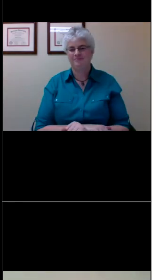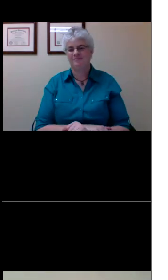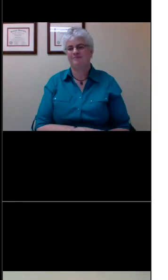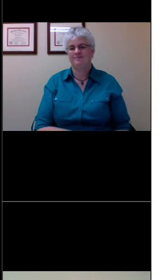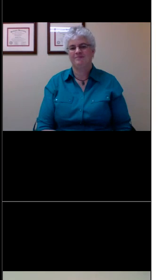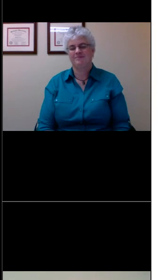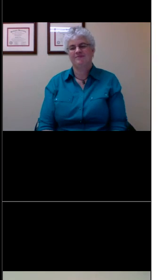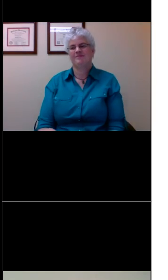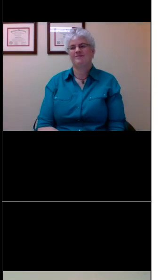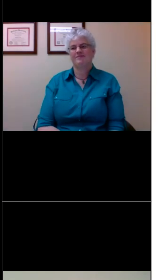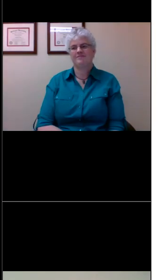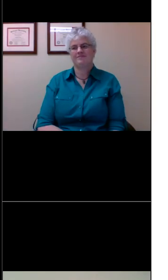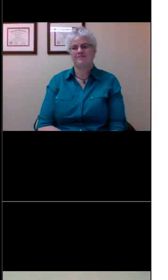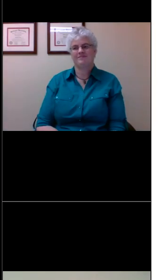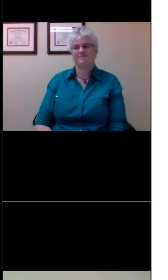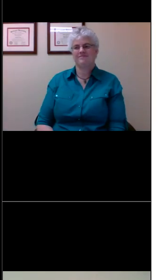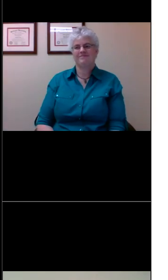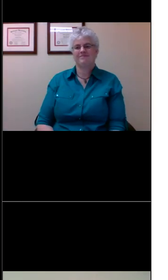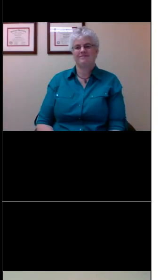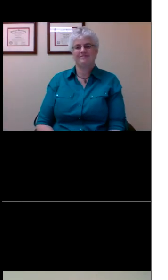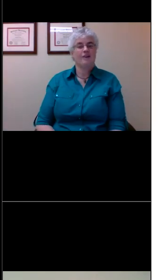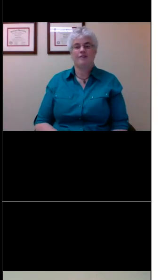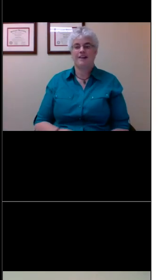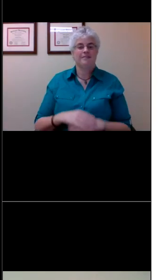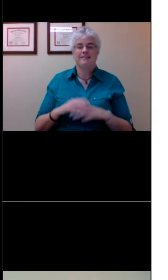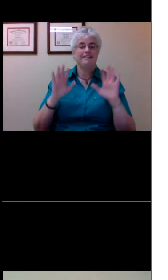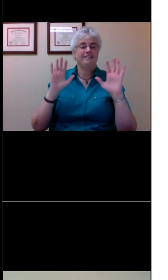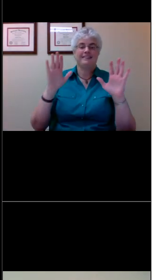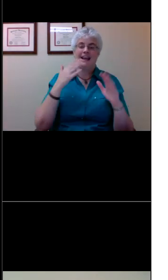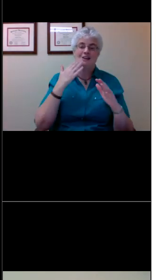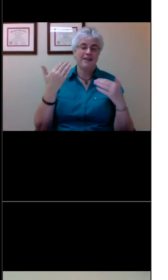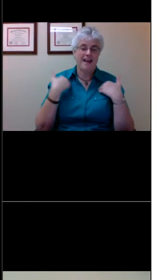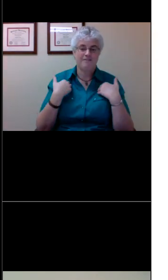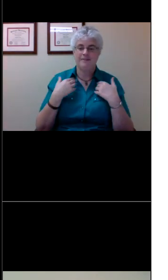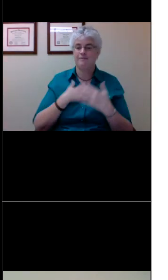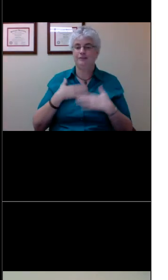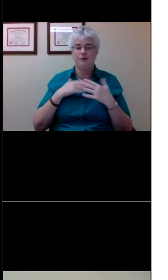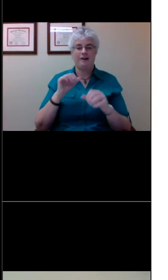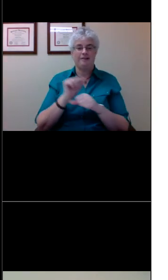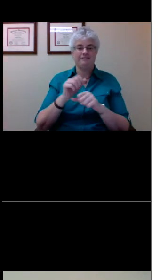for talking over you, Holly. Holly: Oh no, I was just um- no, thank you, for having me.